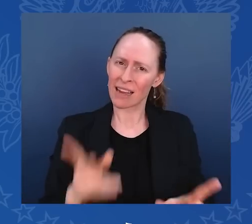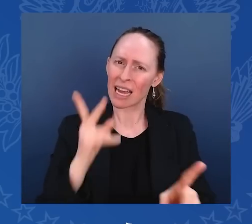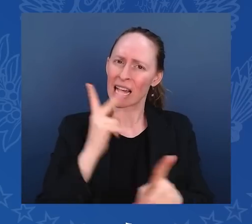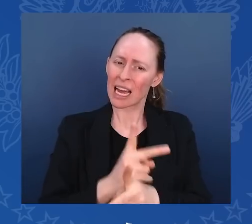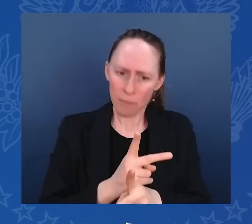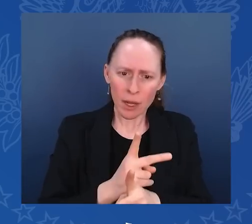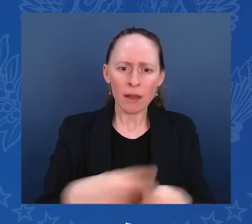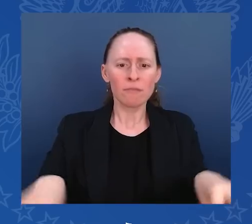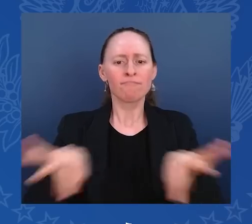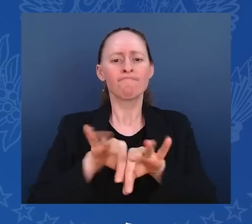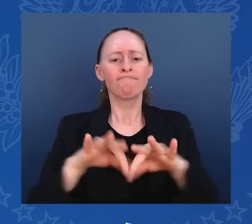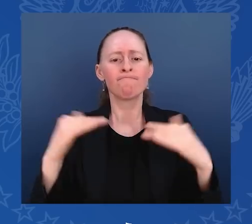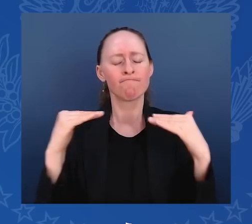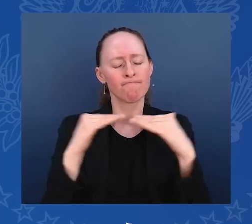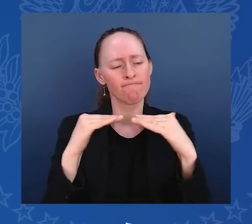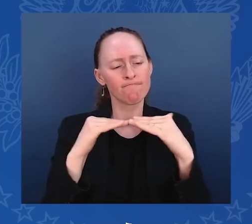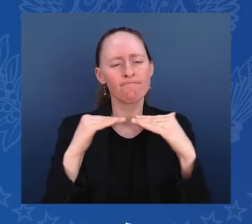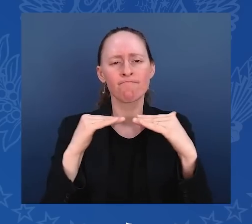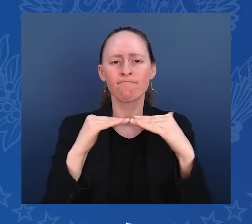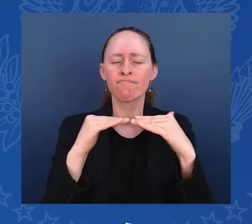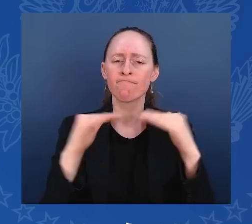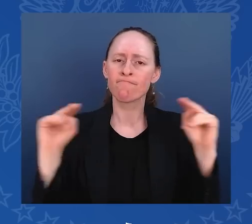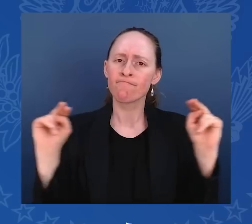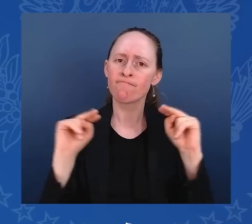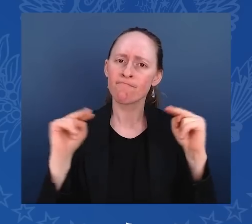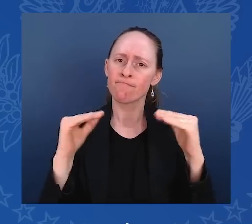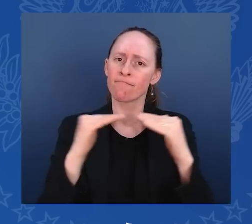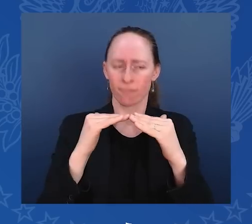And most importantly -- I know this sounds -- I never thought I'd be saying this -- they'd up- --